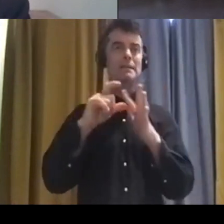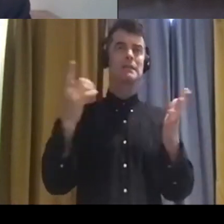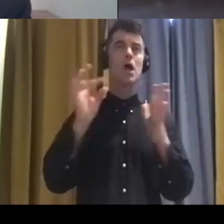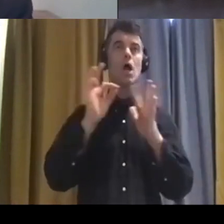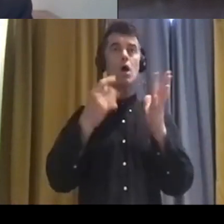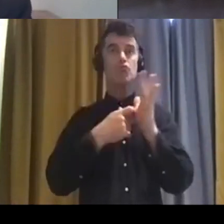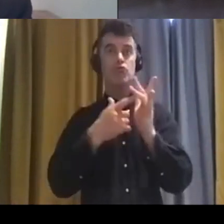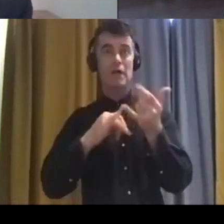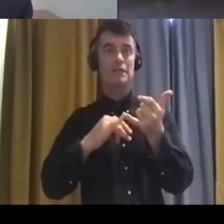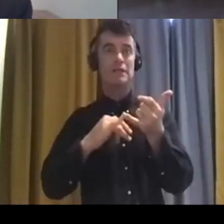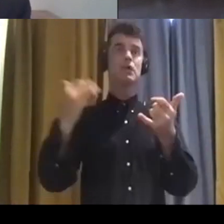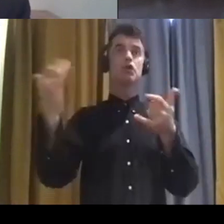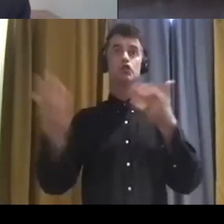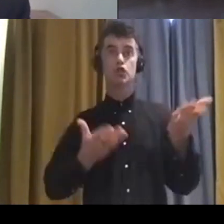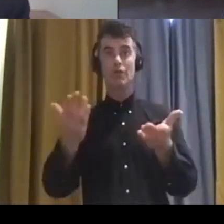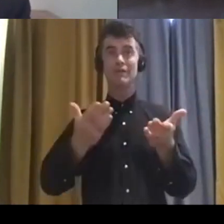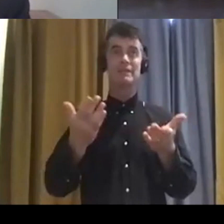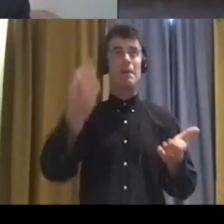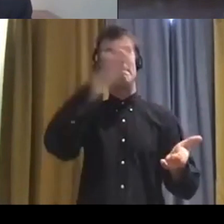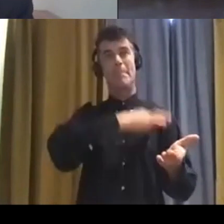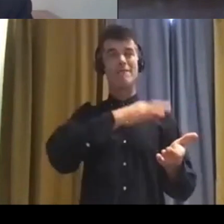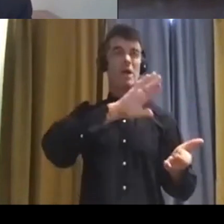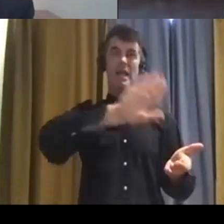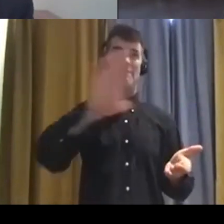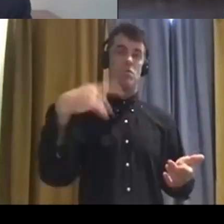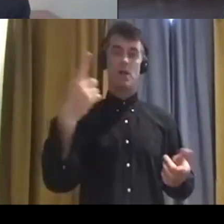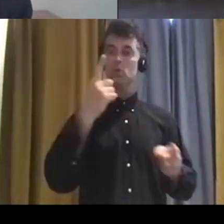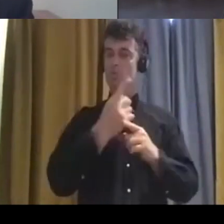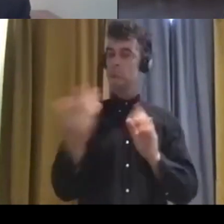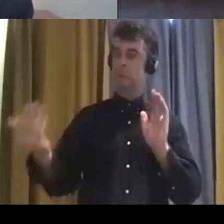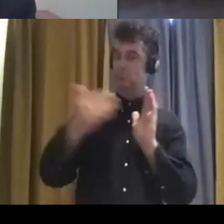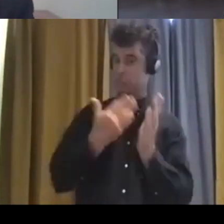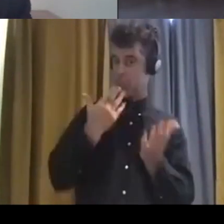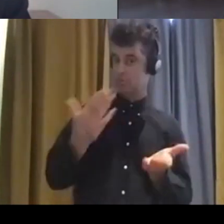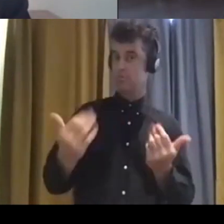are that are better for everyone. Do you just want to talk a little bit to that. We think